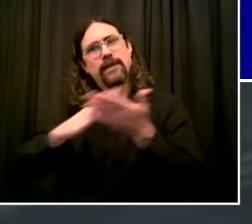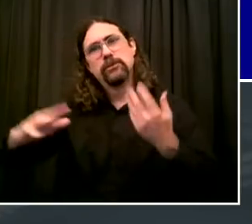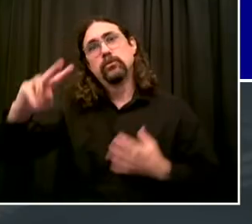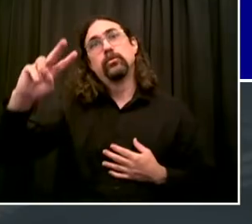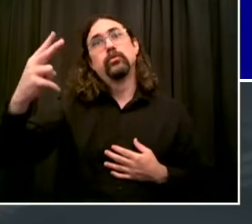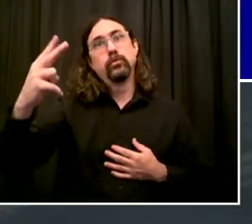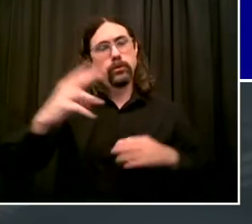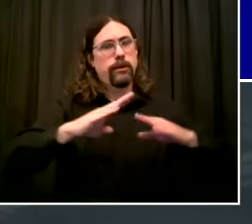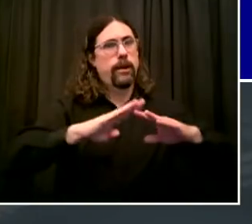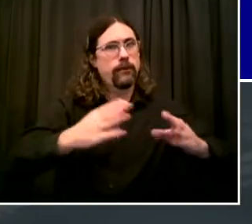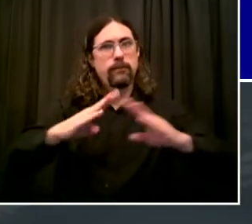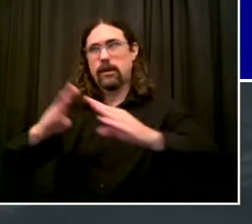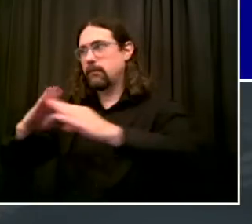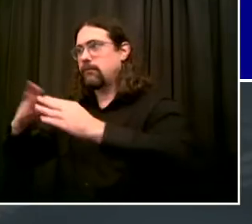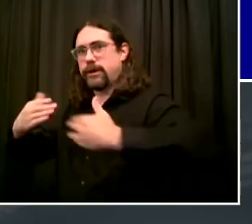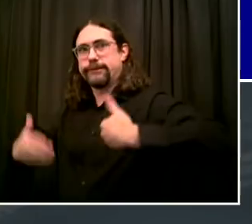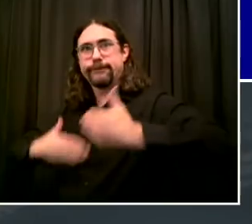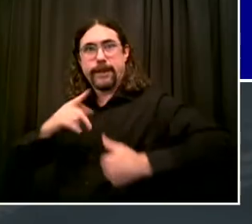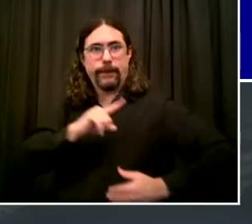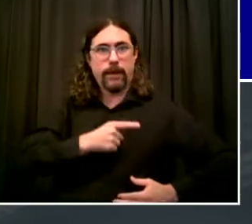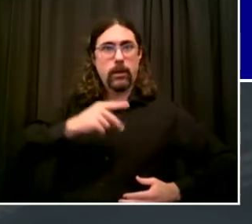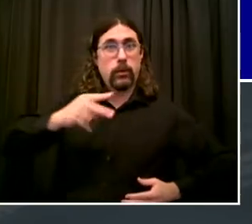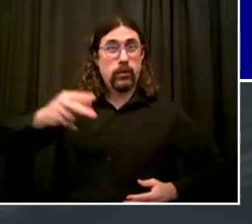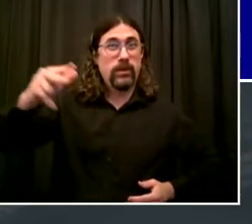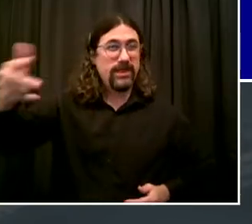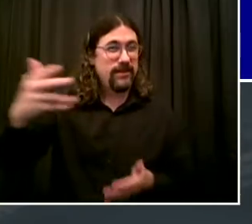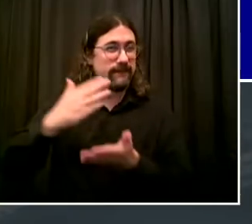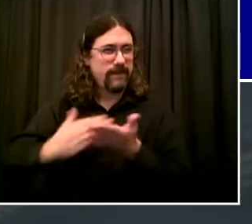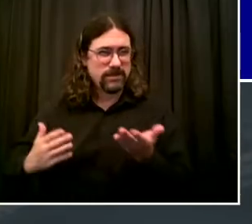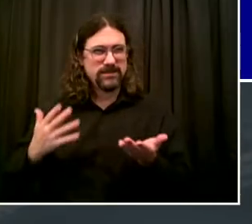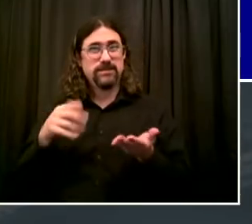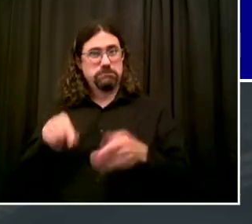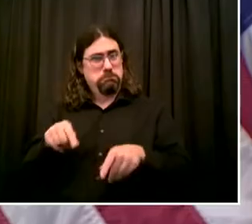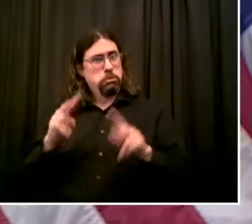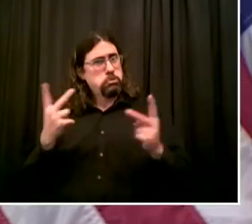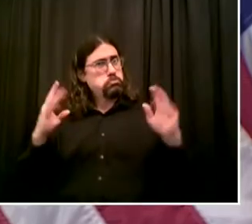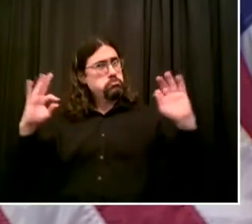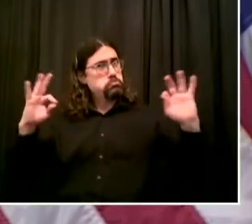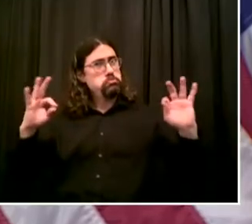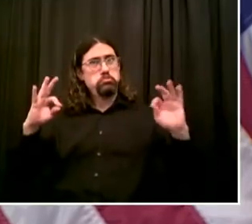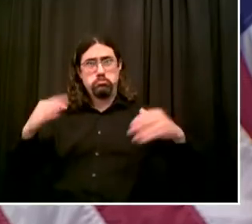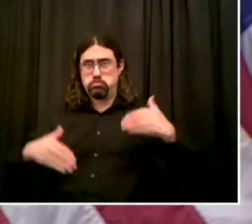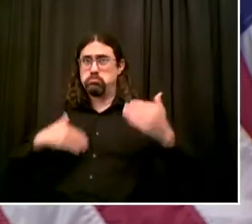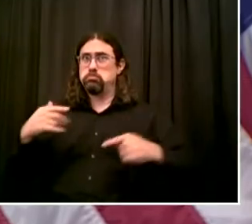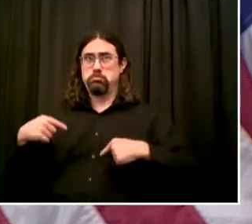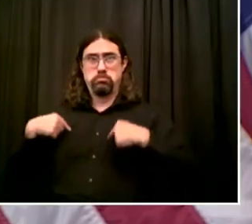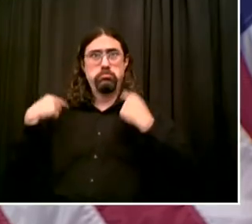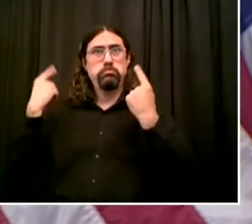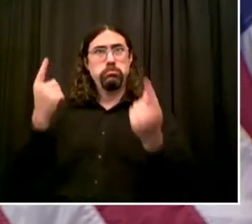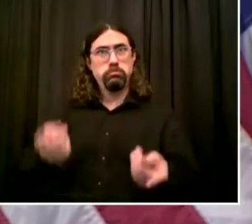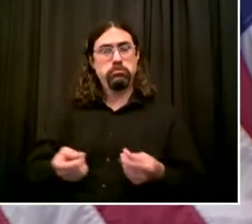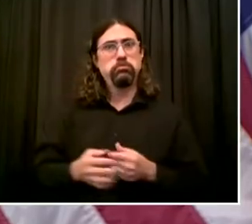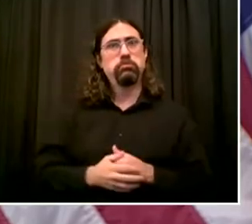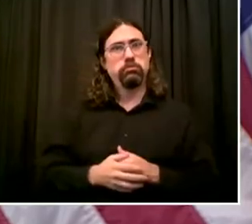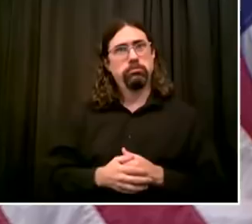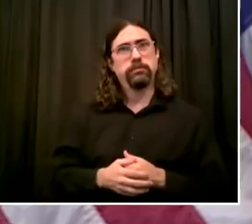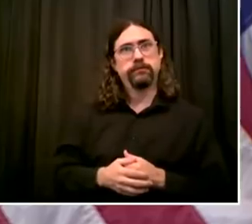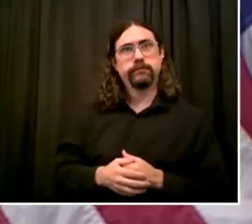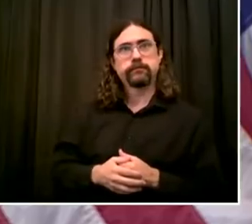VERY WELL IN NEW YORK CITY AND